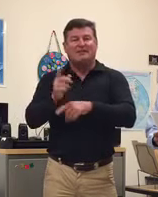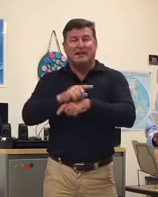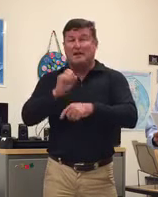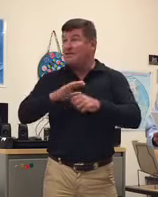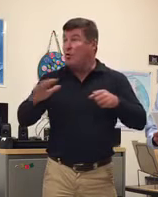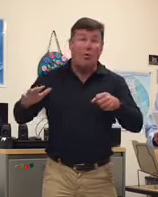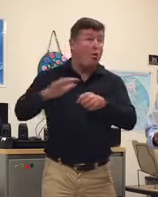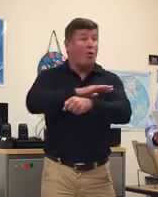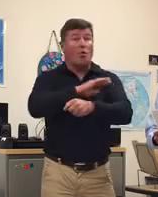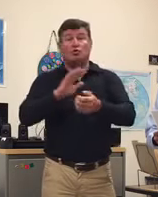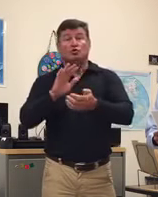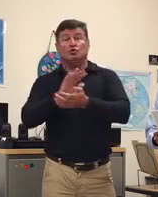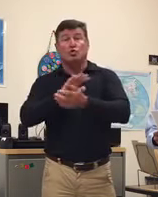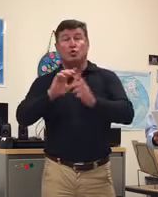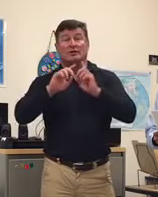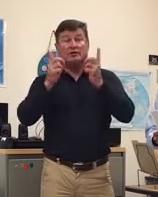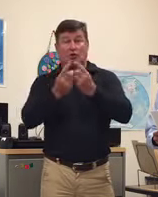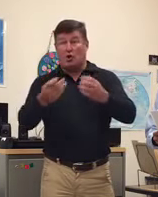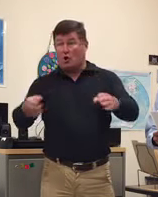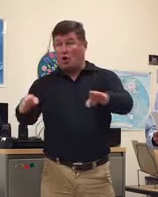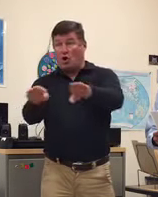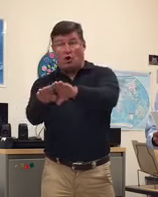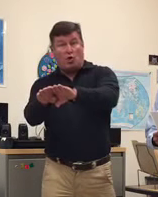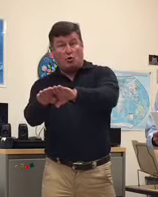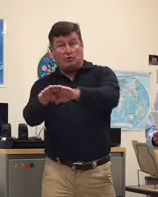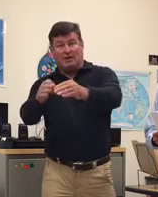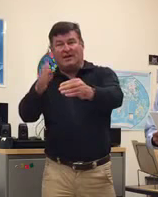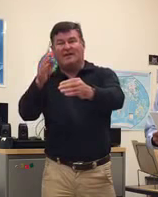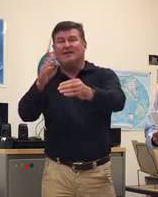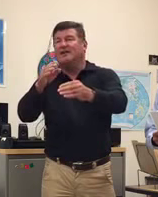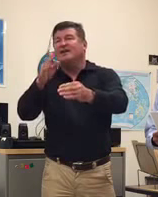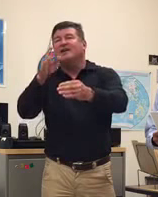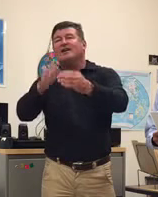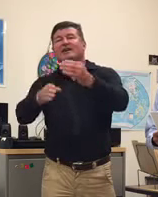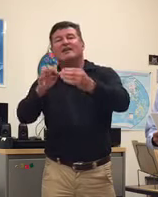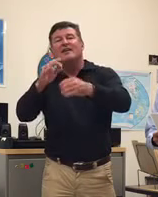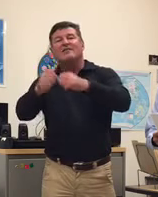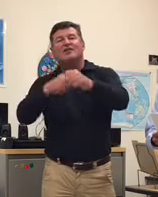So for instance, if the entire school district is closed for the end of year holiday,